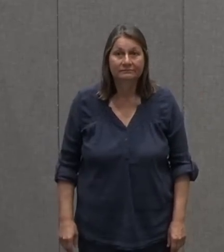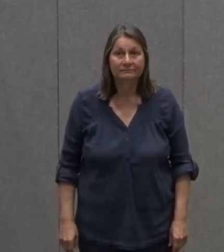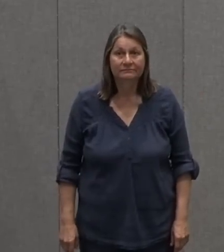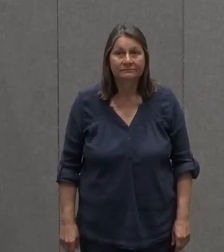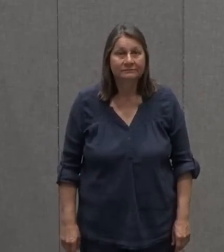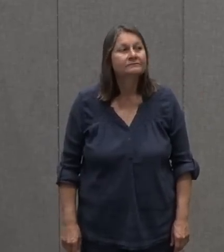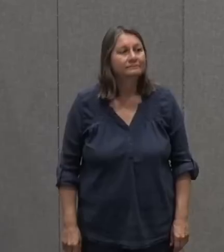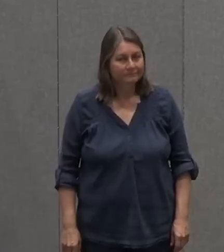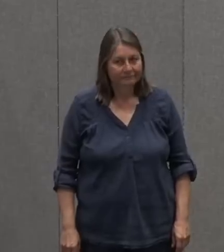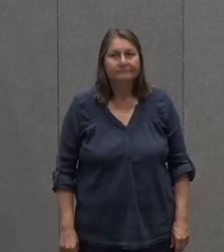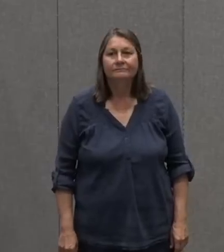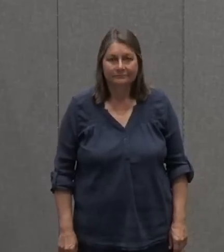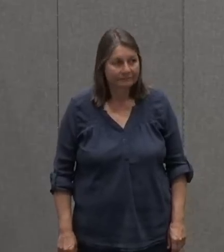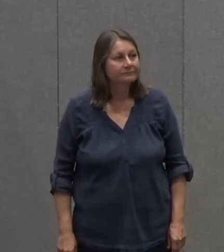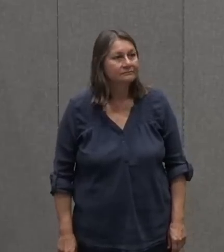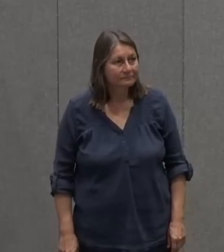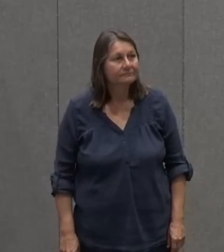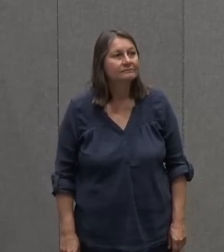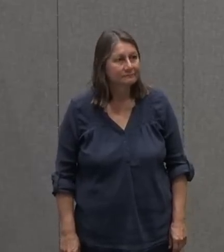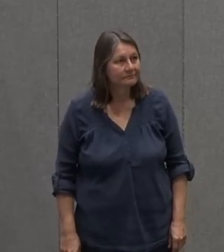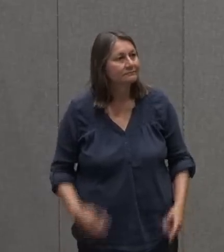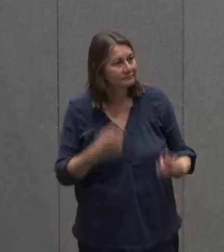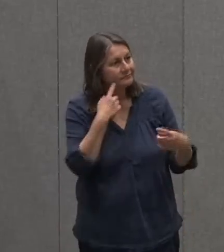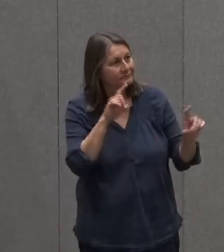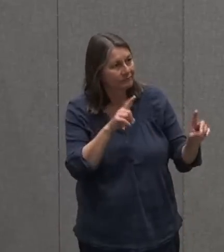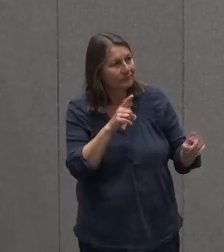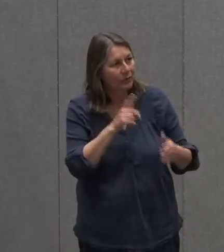I think it would, what do you think? It looks like it.